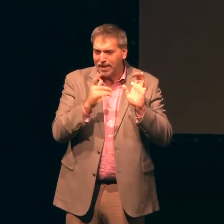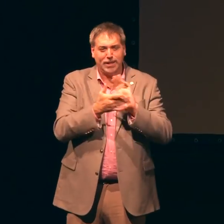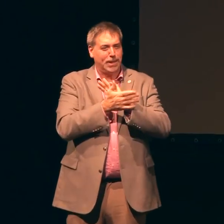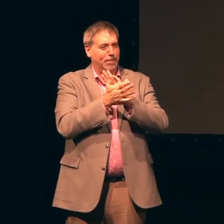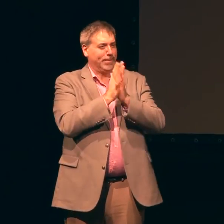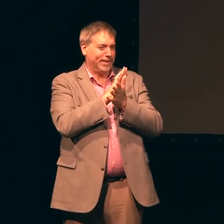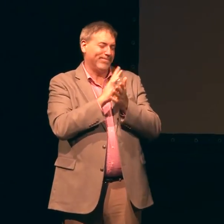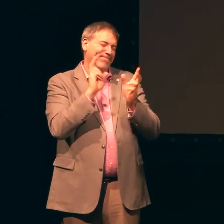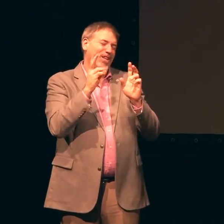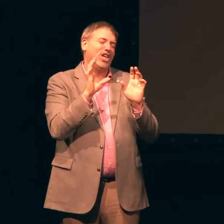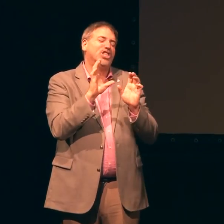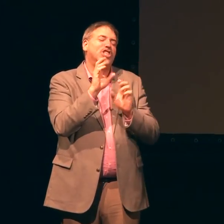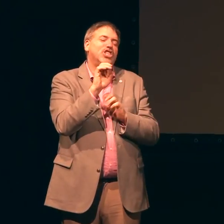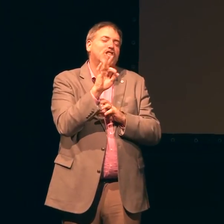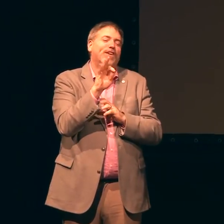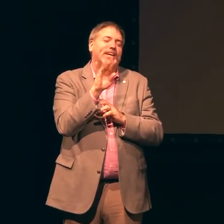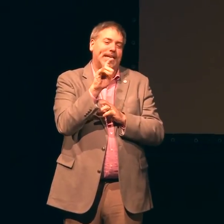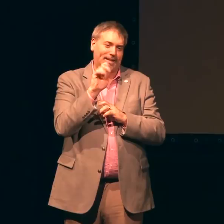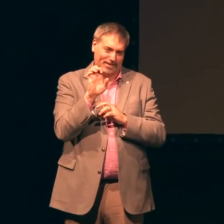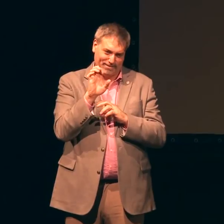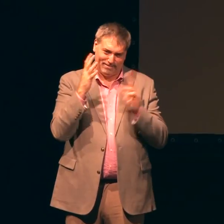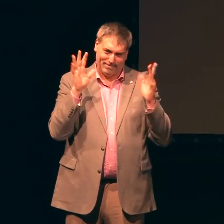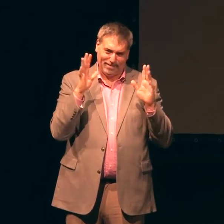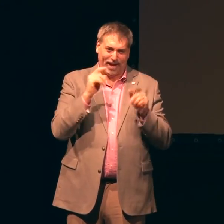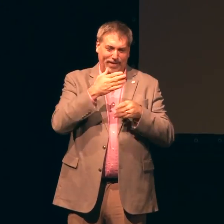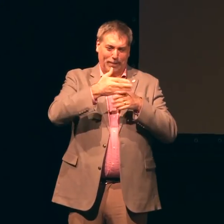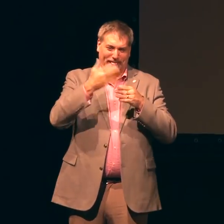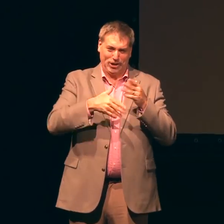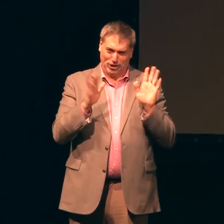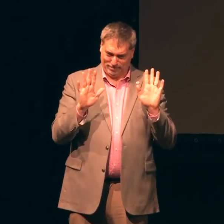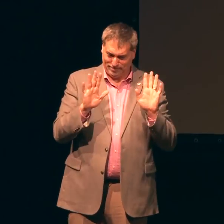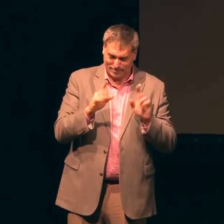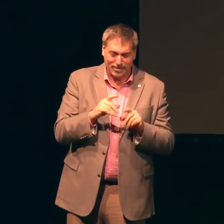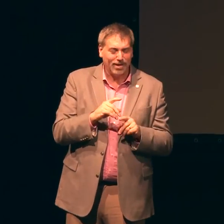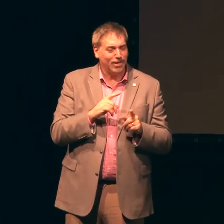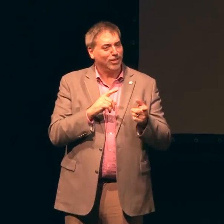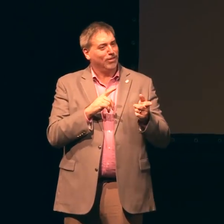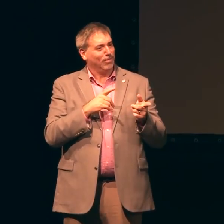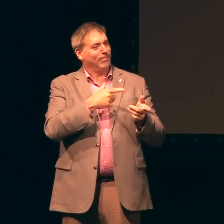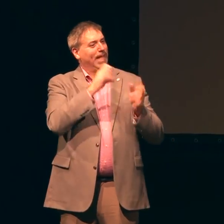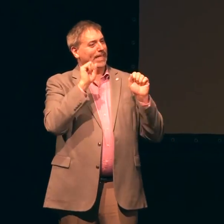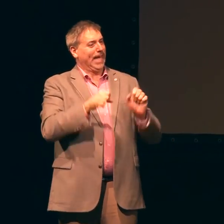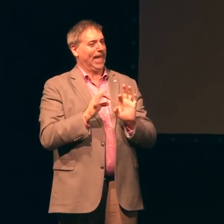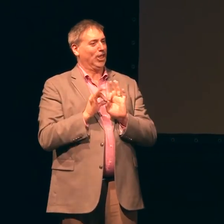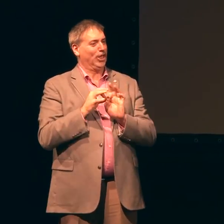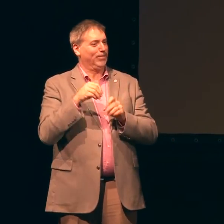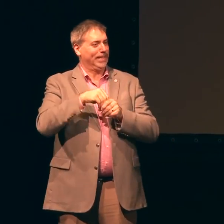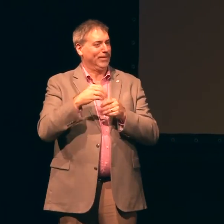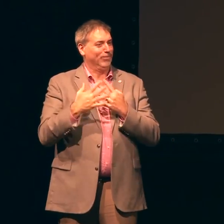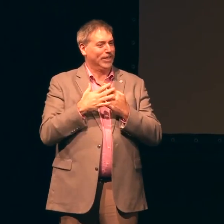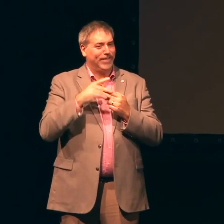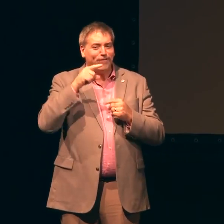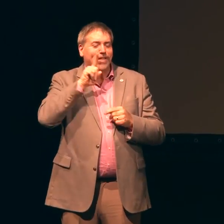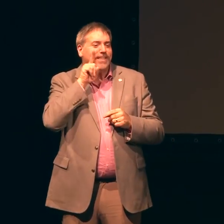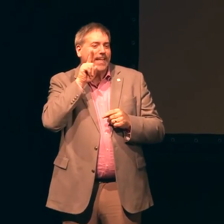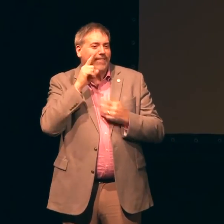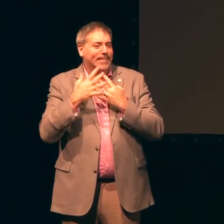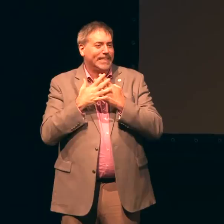them a certification, a so-called certificate of completion so that they could interpret in the